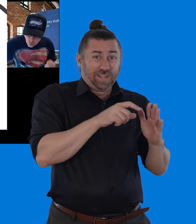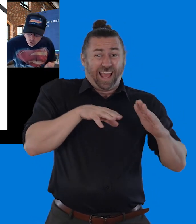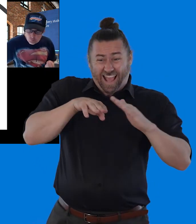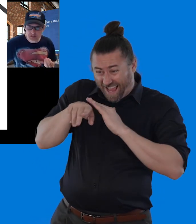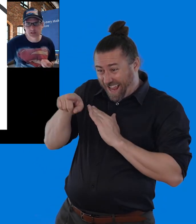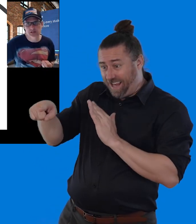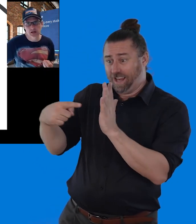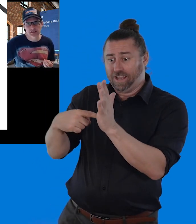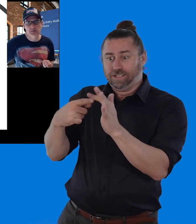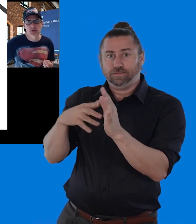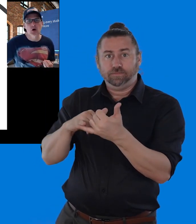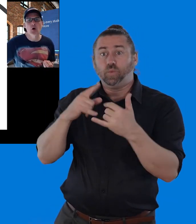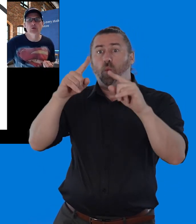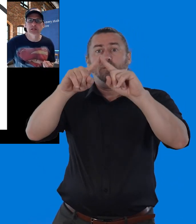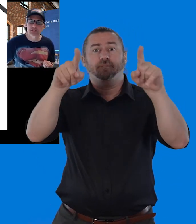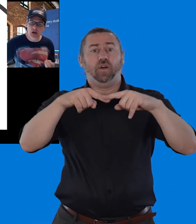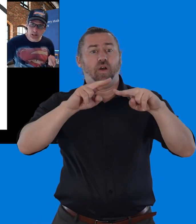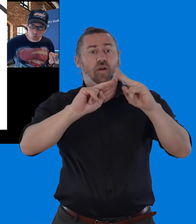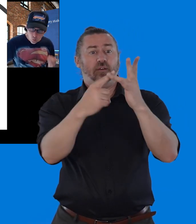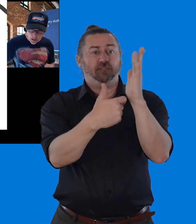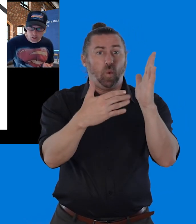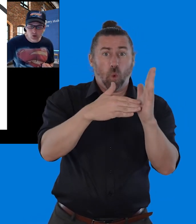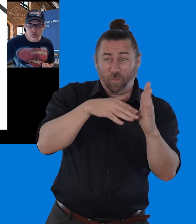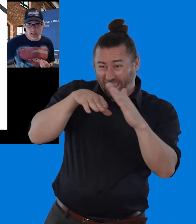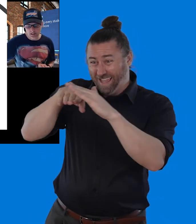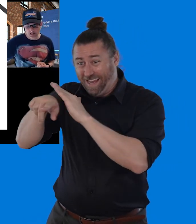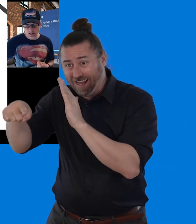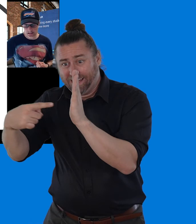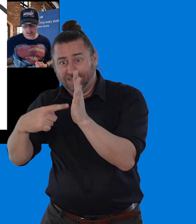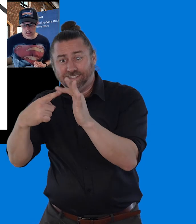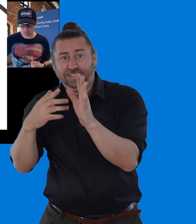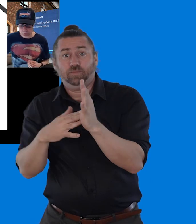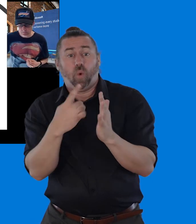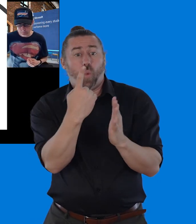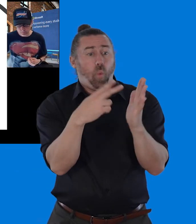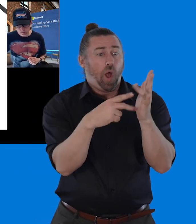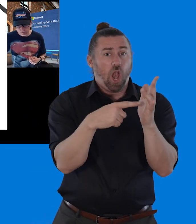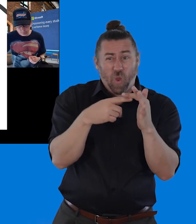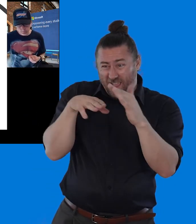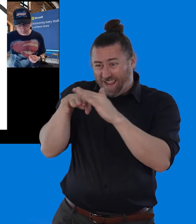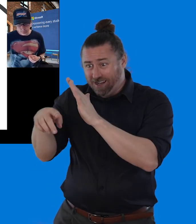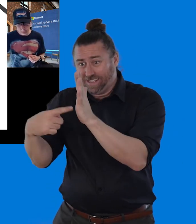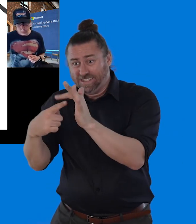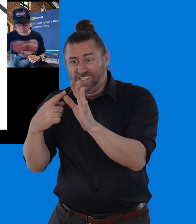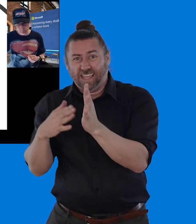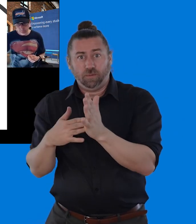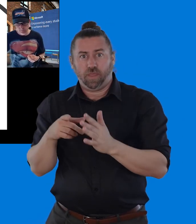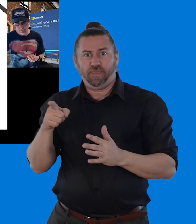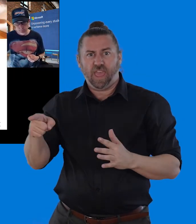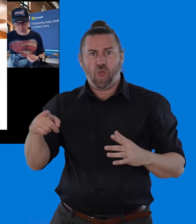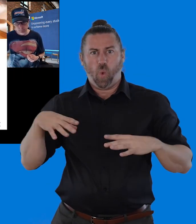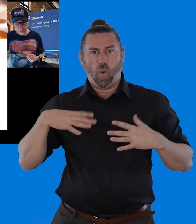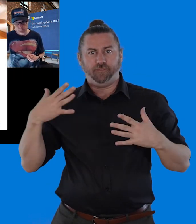Forms inside Teams or inside OneNote inside Teams.